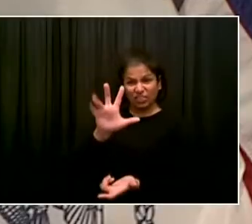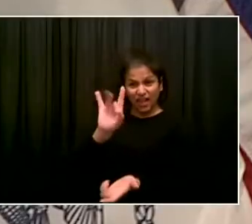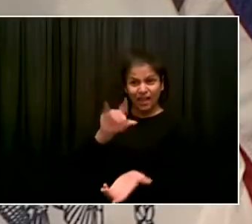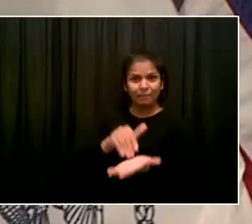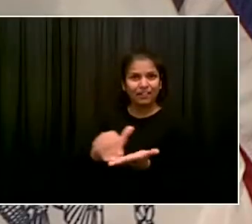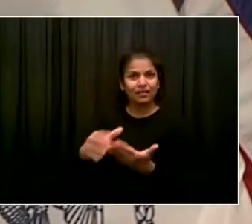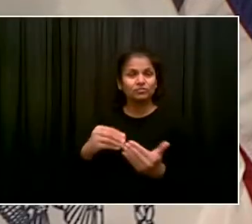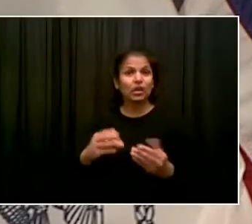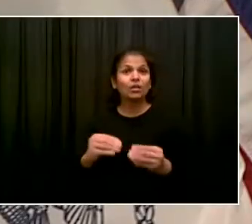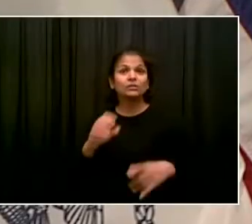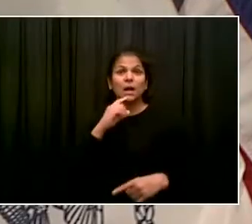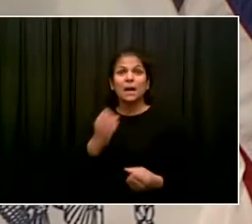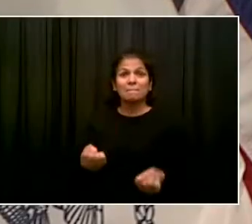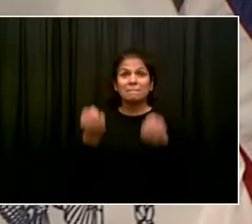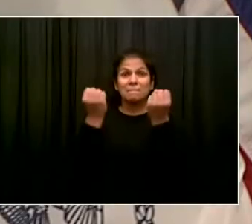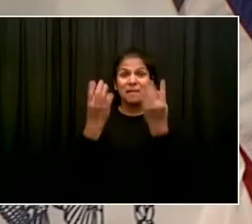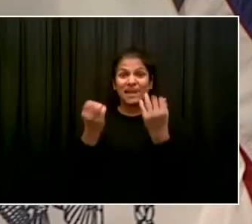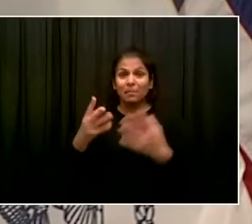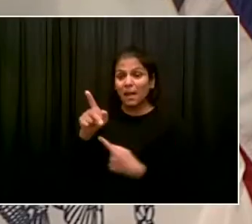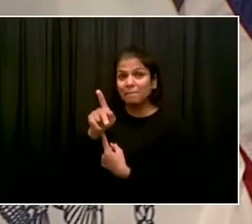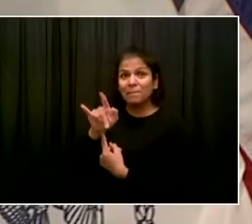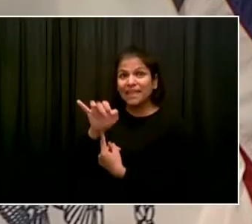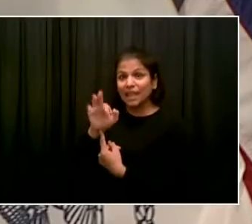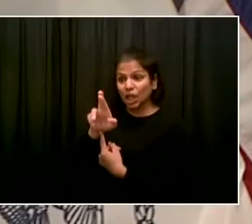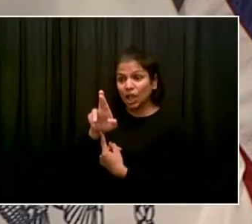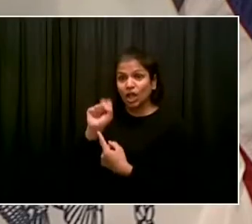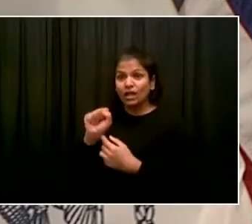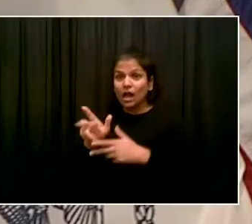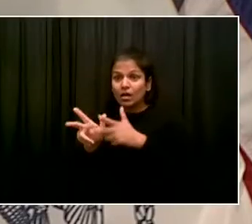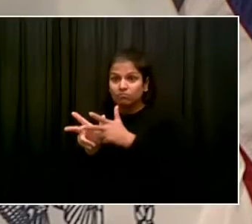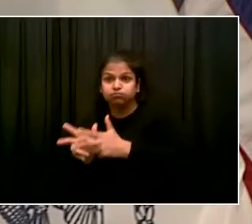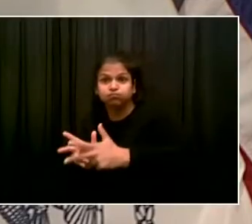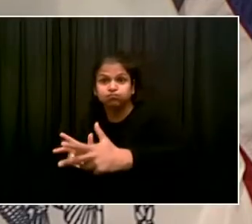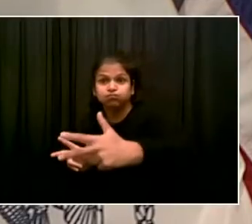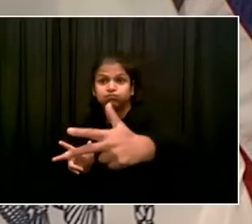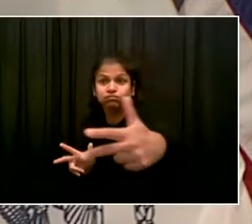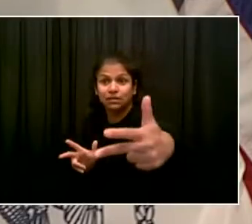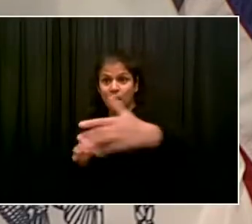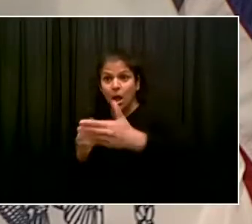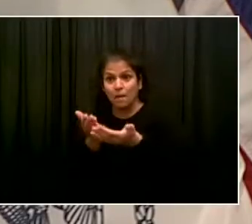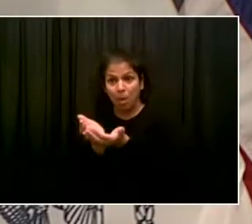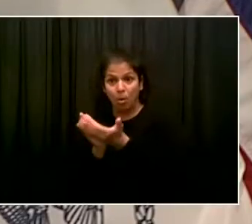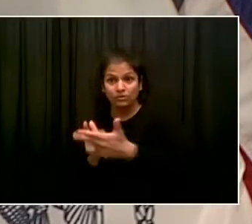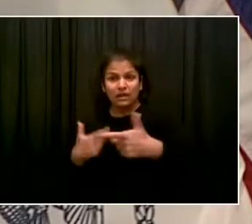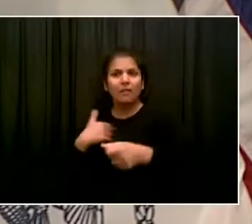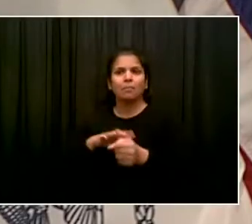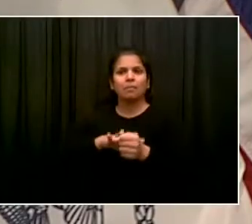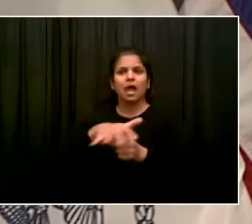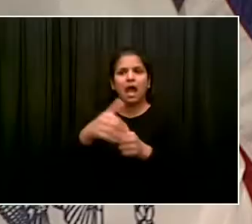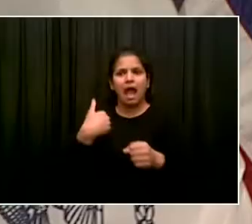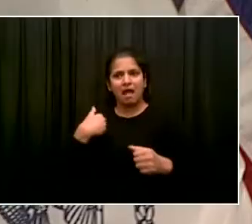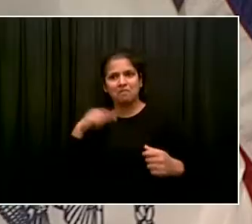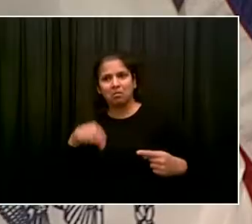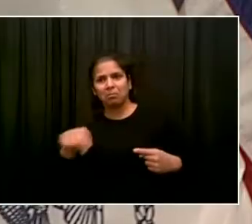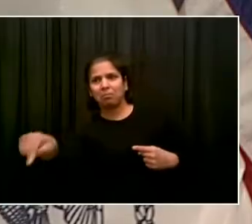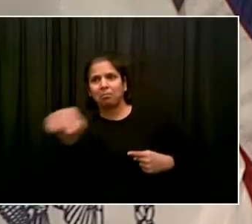MAKE THAT HAPPEN NOW THERE'S PEER FACILITIES ALL